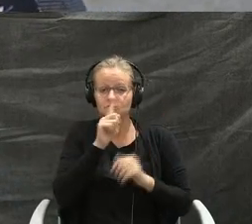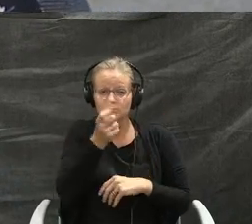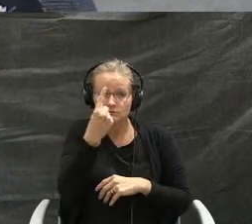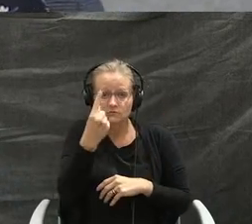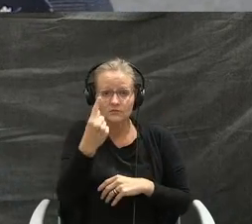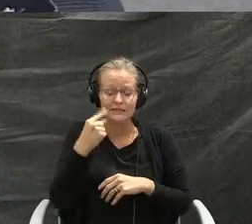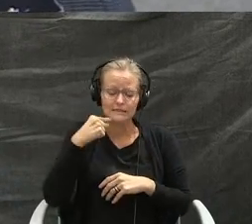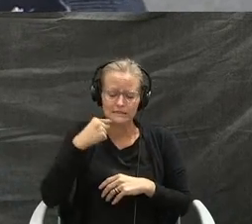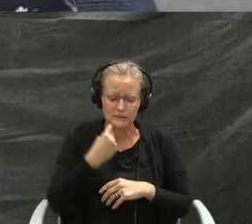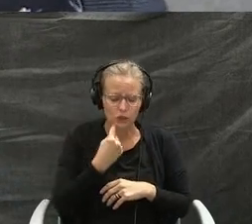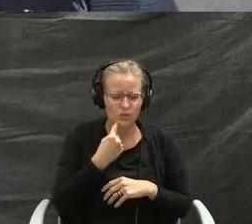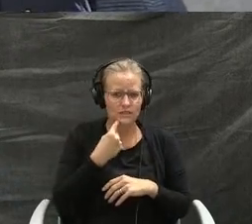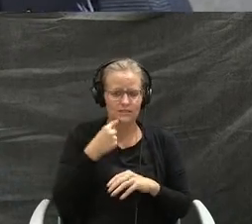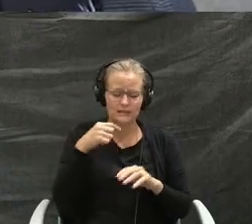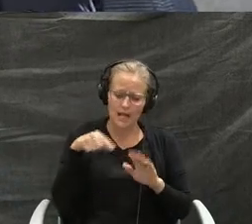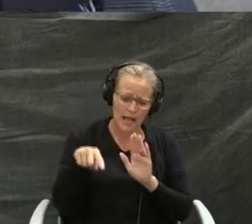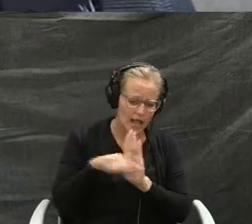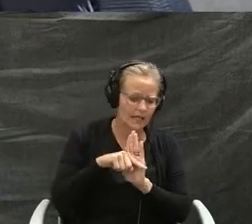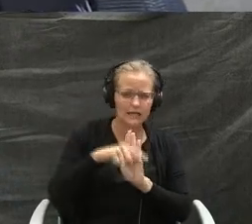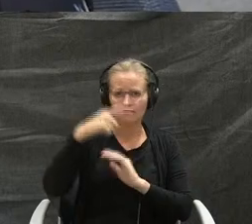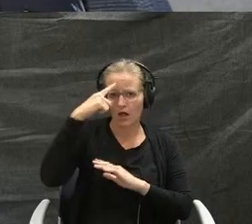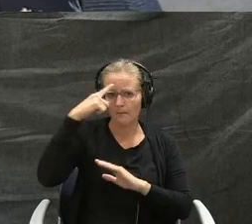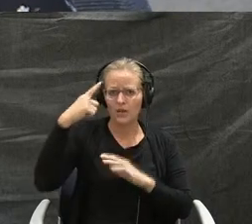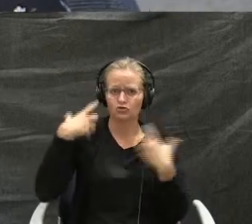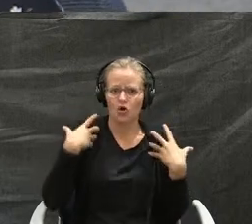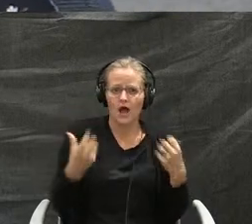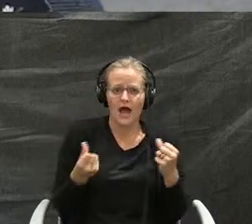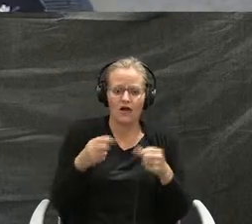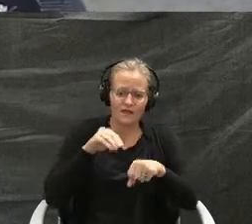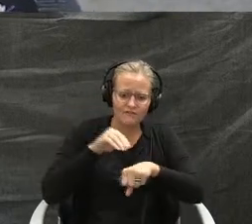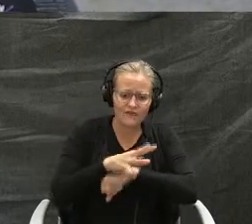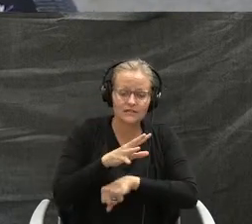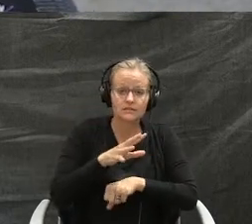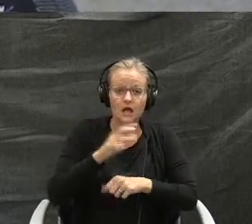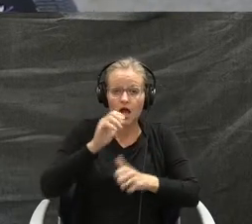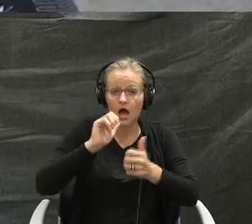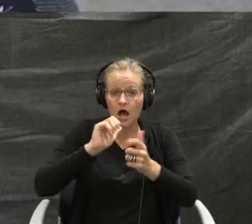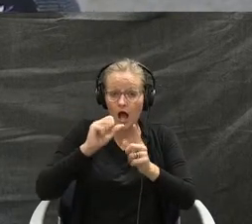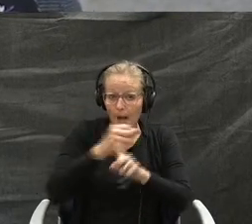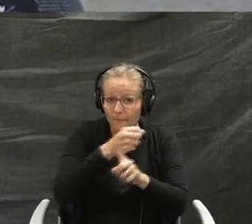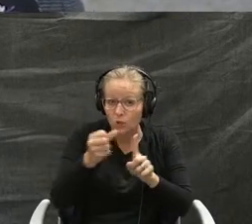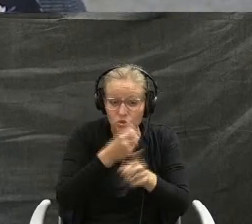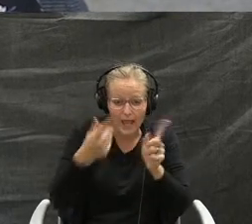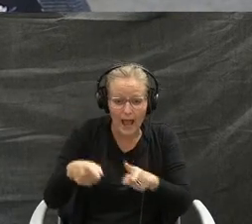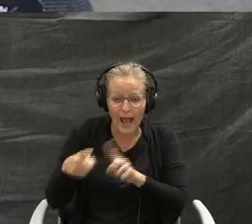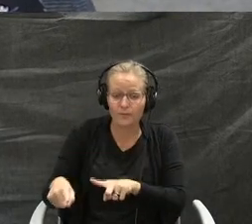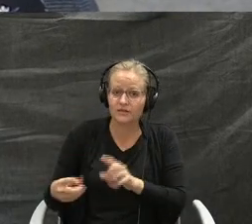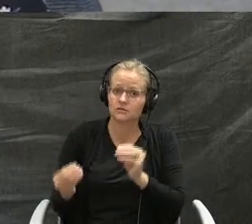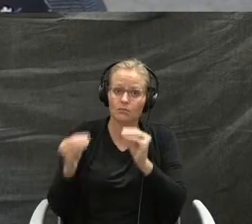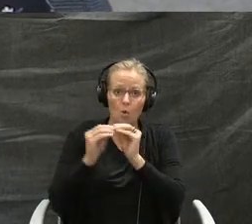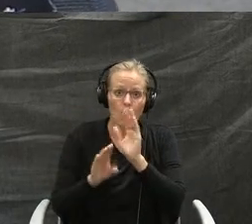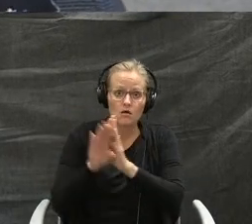mental health effects. Abuse is on the rise. The academic rigor that our district is so well known for is waning.